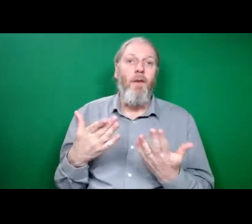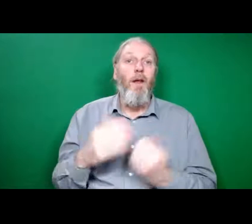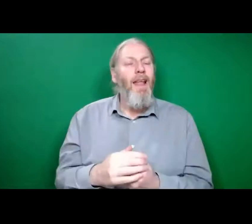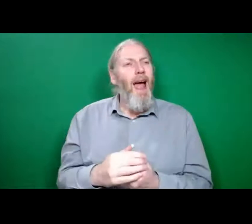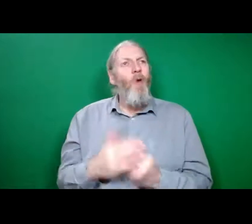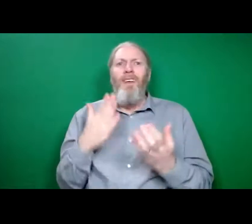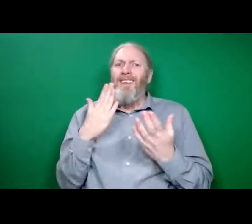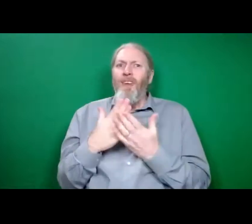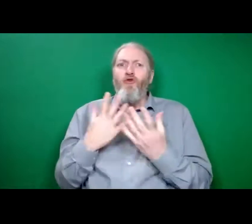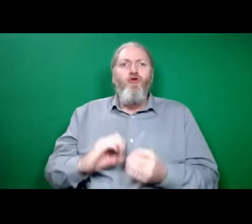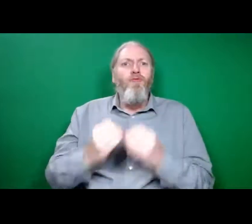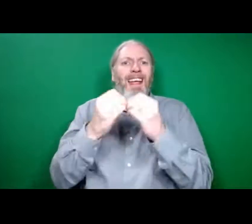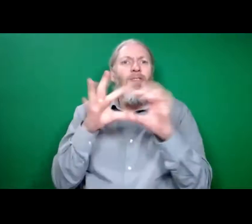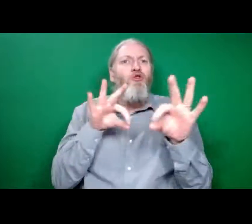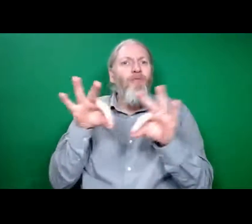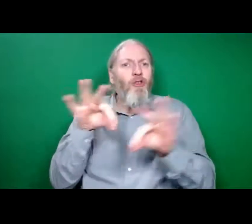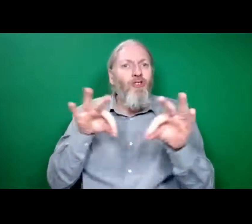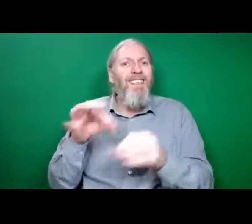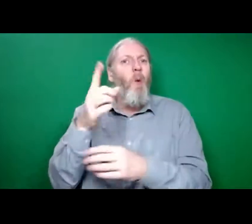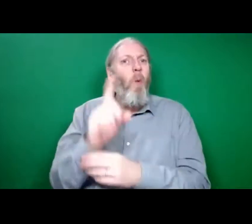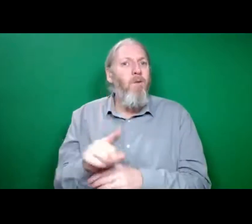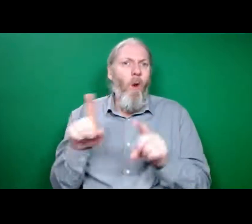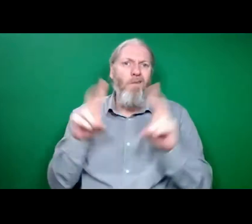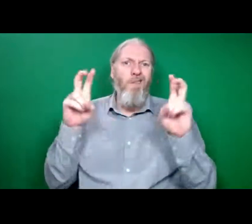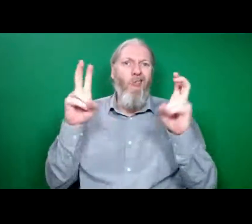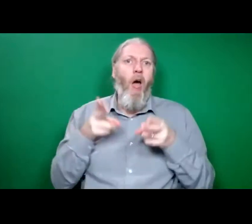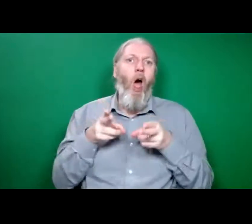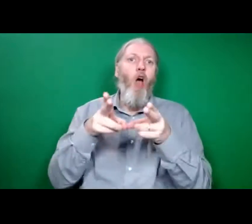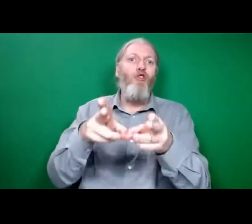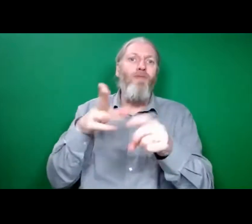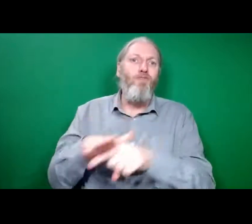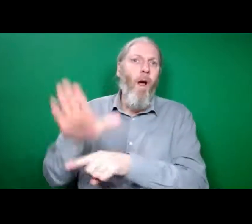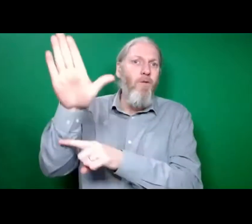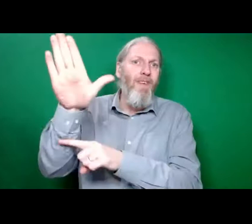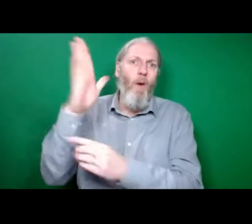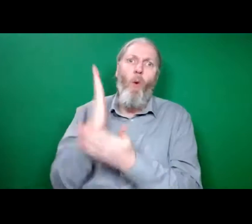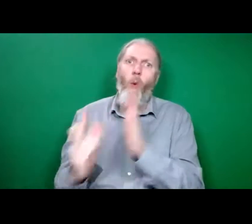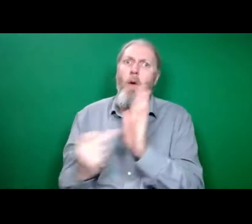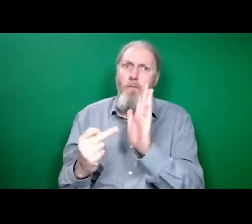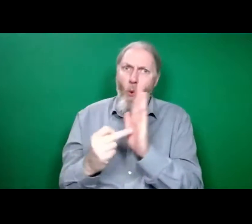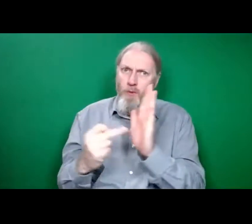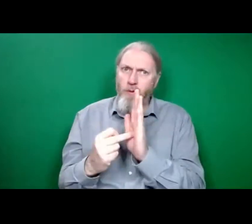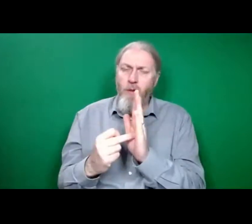Q&A session after the break. So, let me introduce the report a tiny bit.